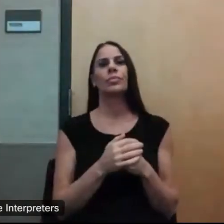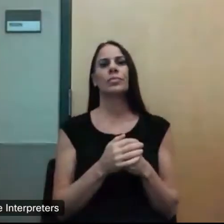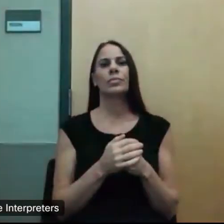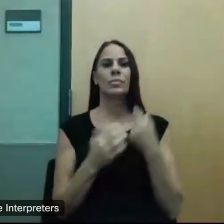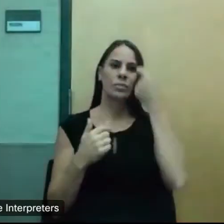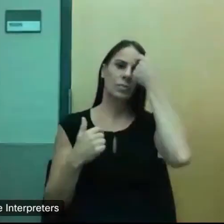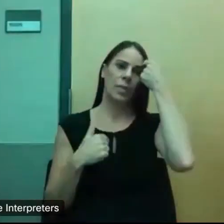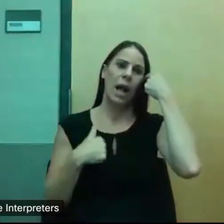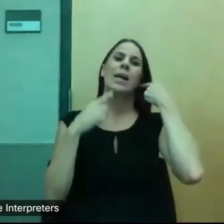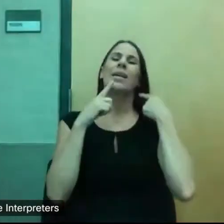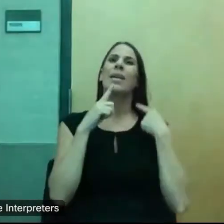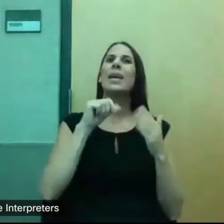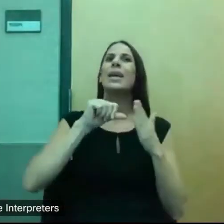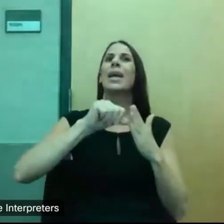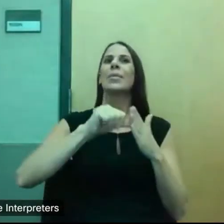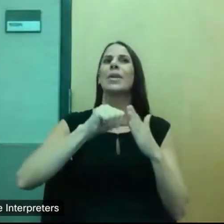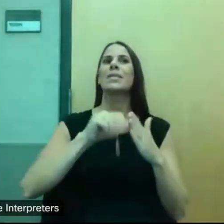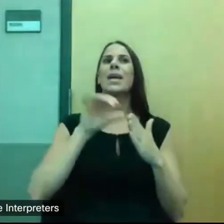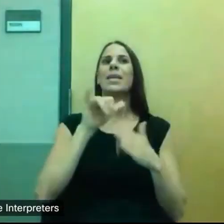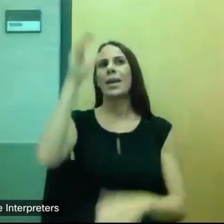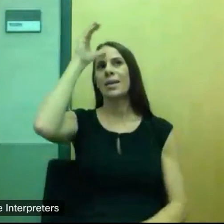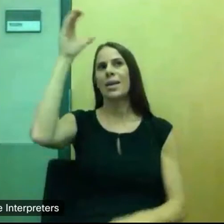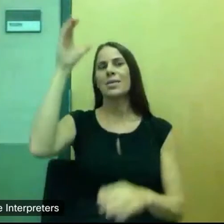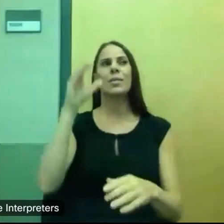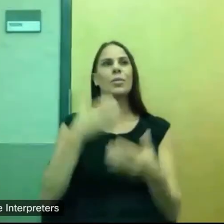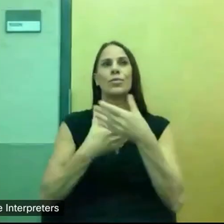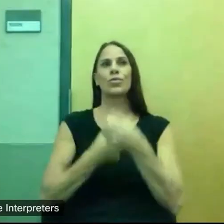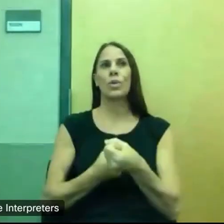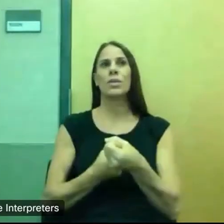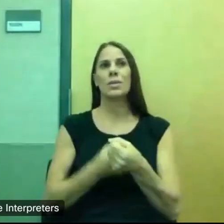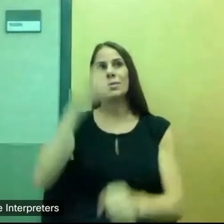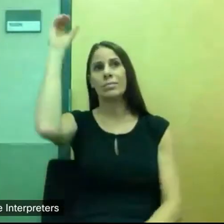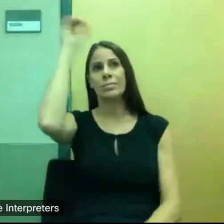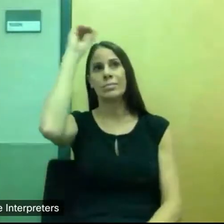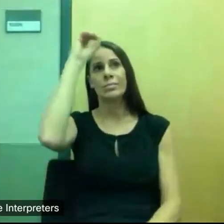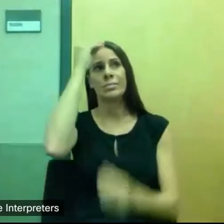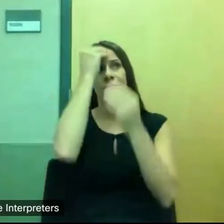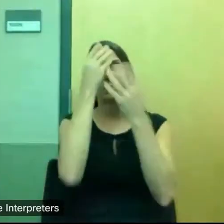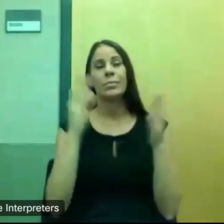this concept of trusted voices. It, you know, in this, when, when people when, I guess everything's